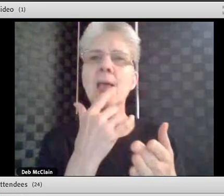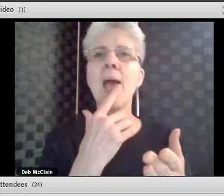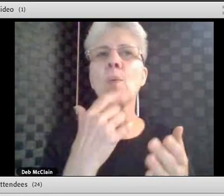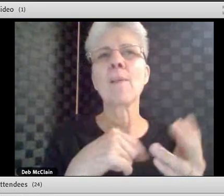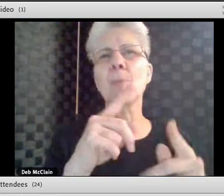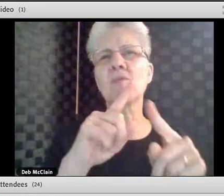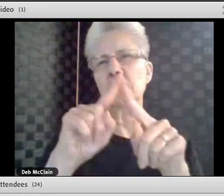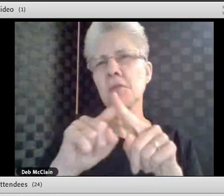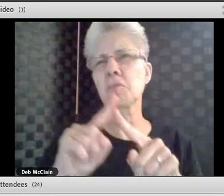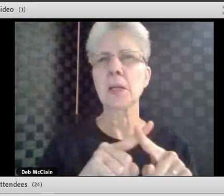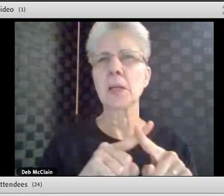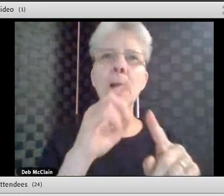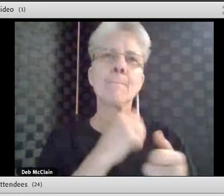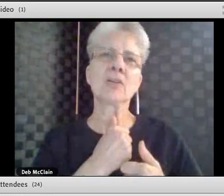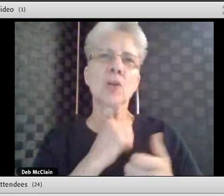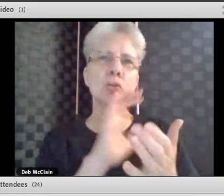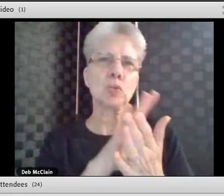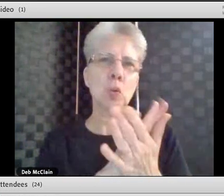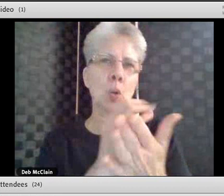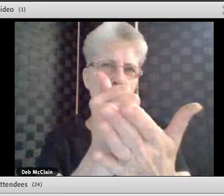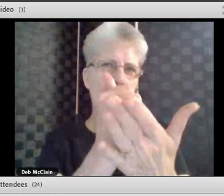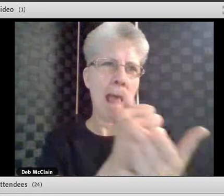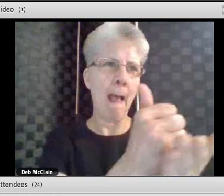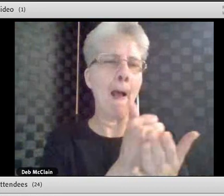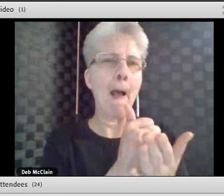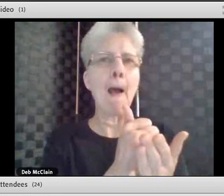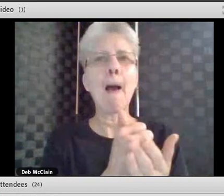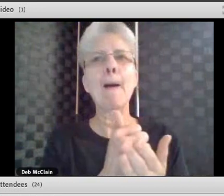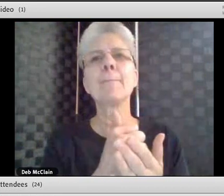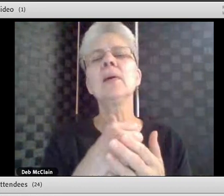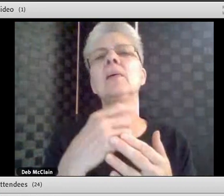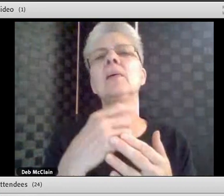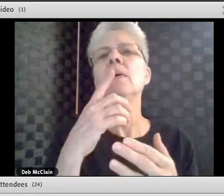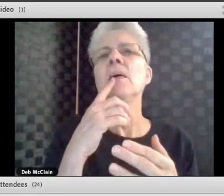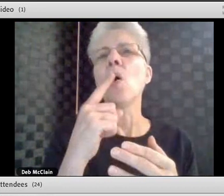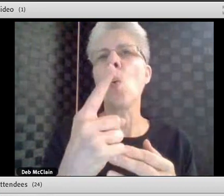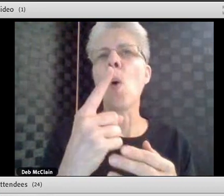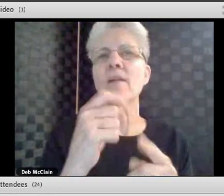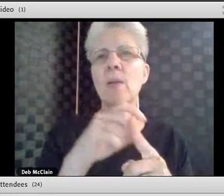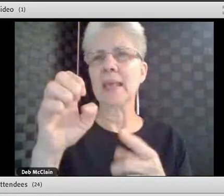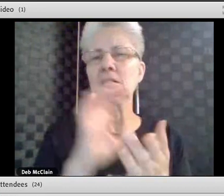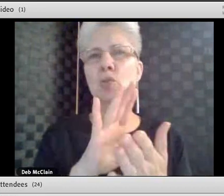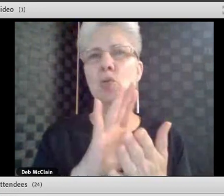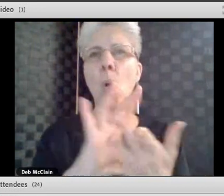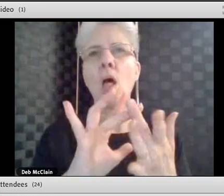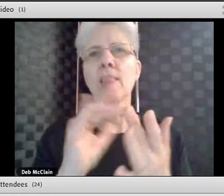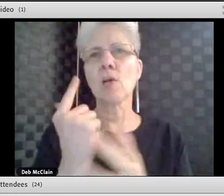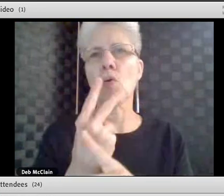but also we had people from different military schools -- Colonel Tony Millican from the eSchool,